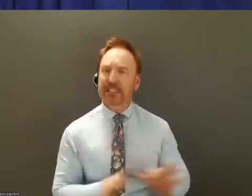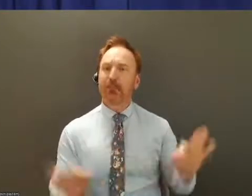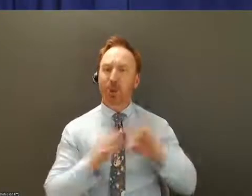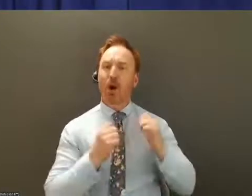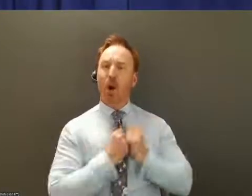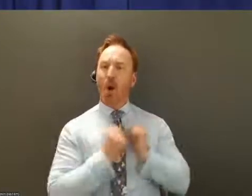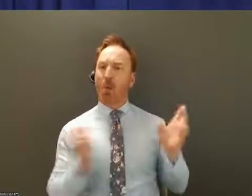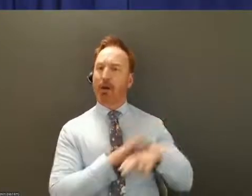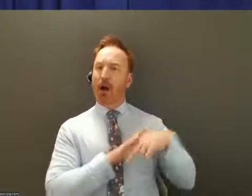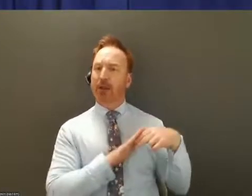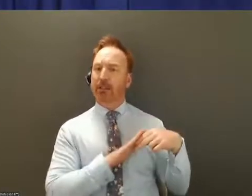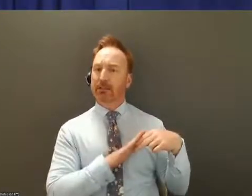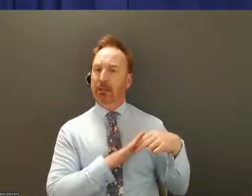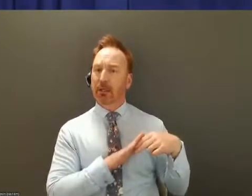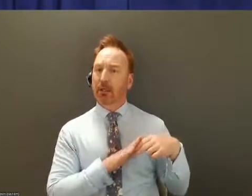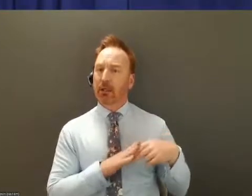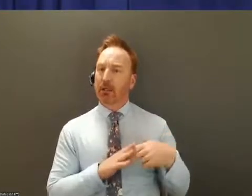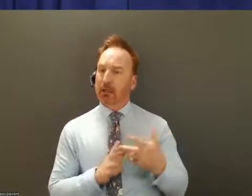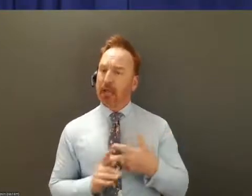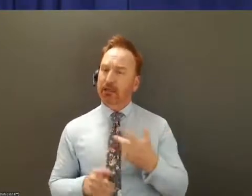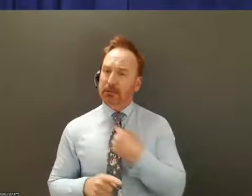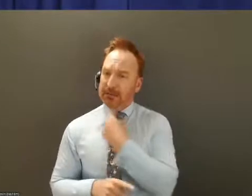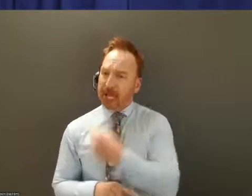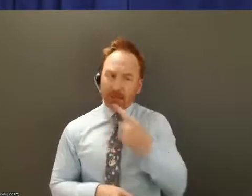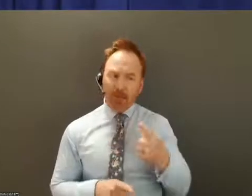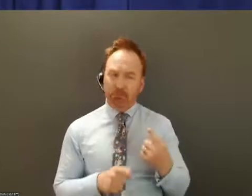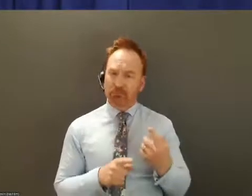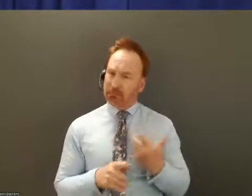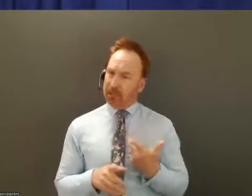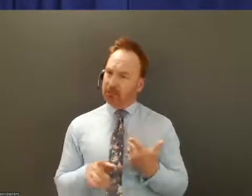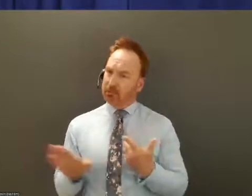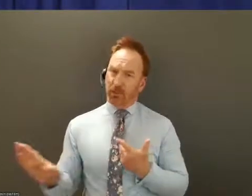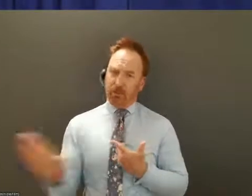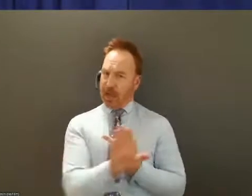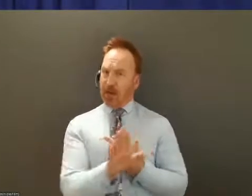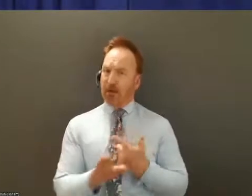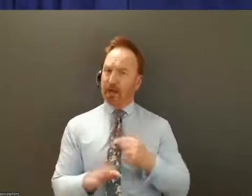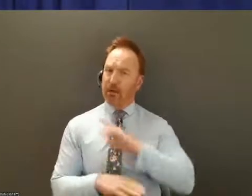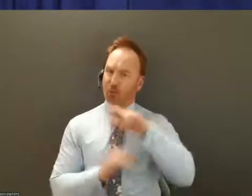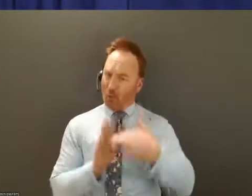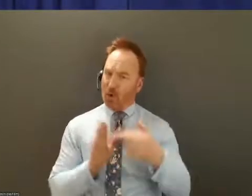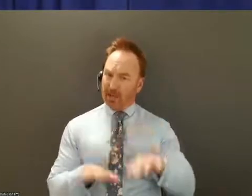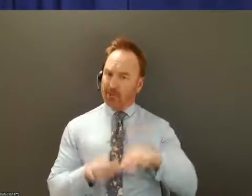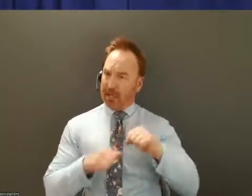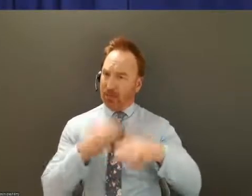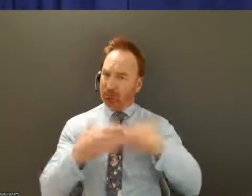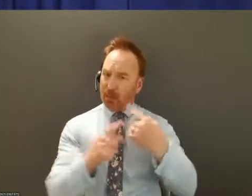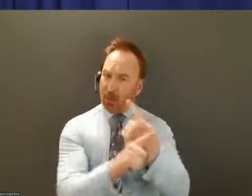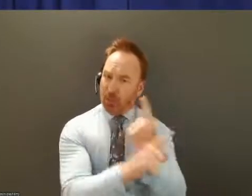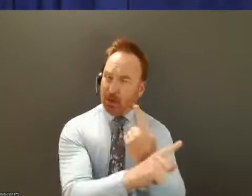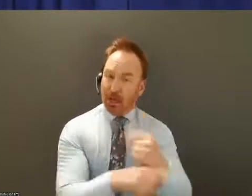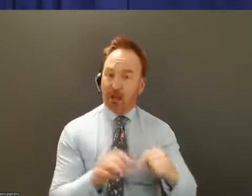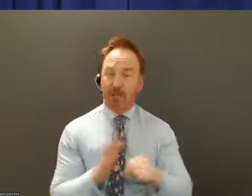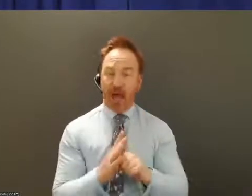name of the person who may have exposed them. If the person is outside YUKON we got information from the